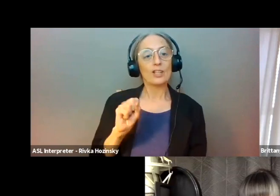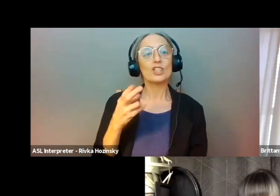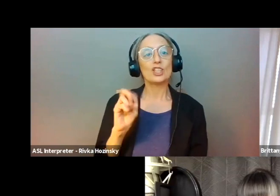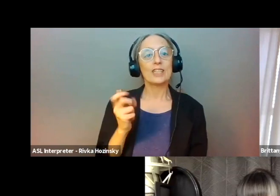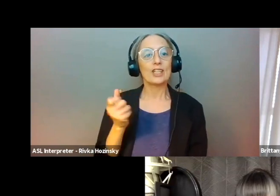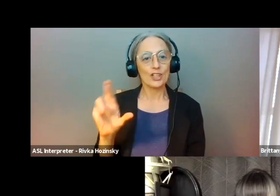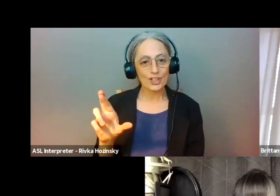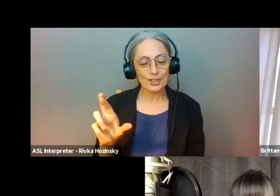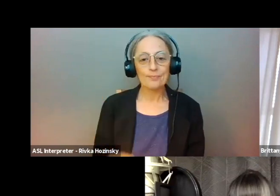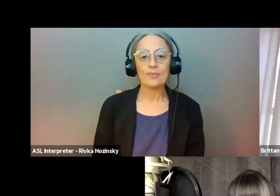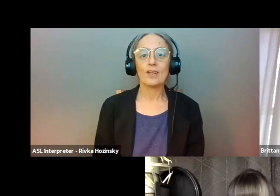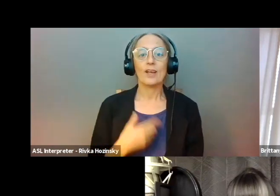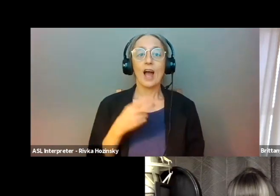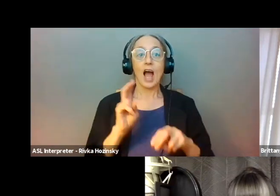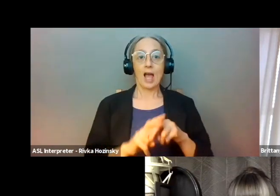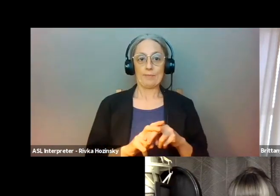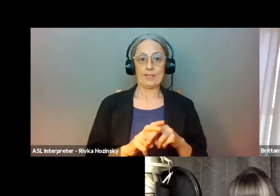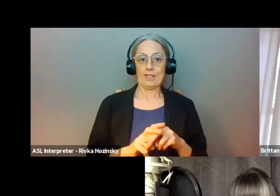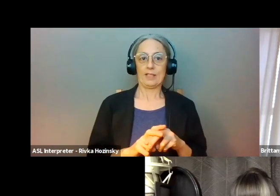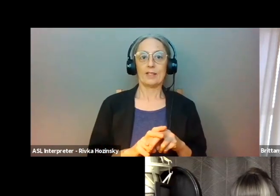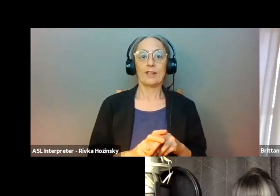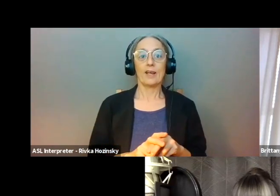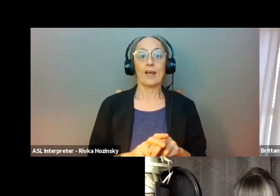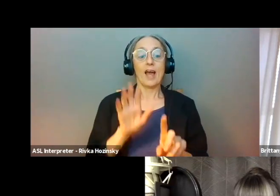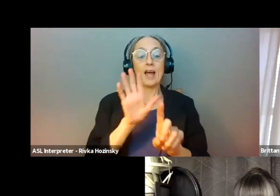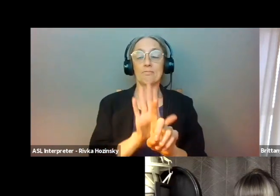I'm seated in front of a light gray and white geometric curtain.